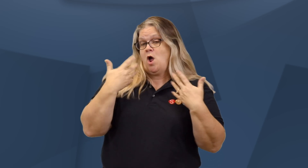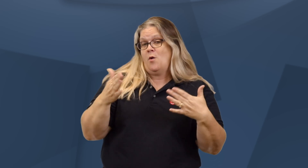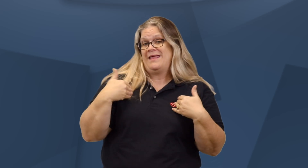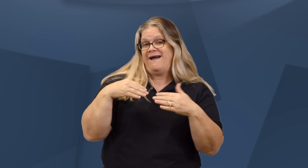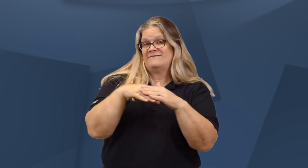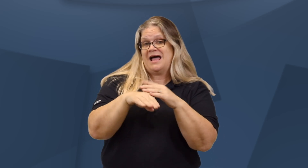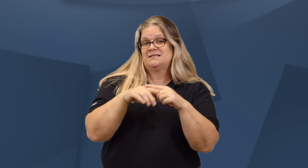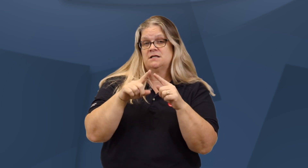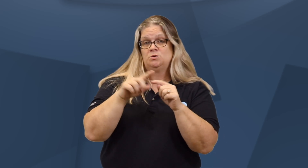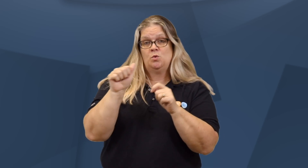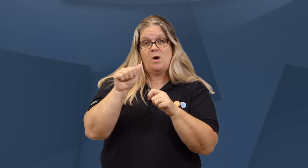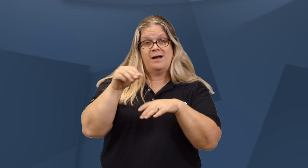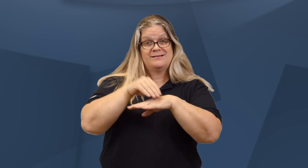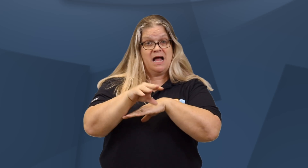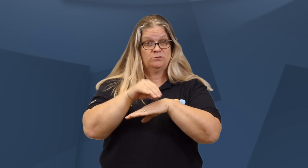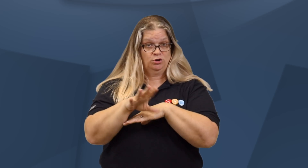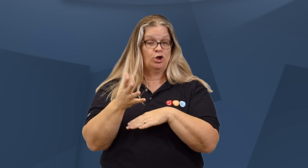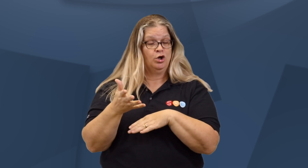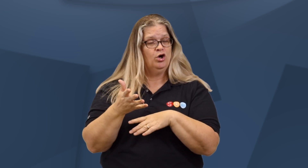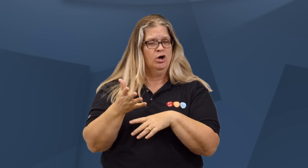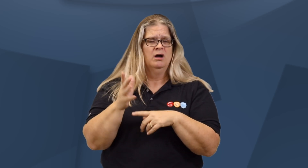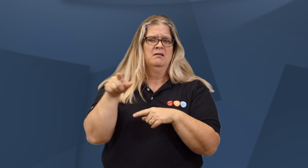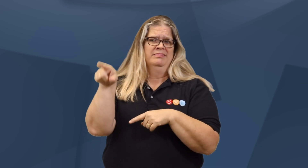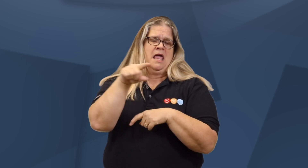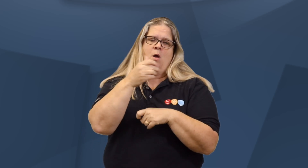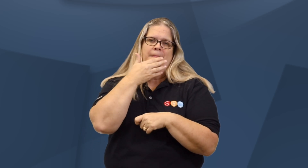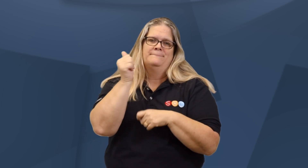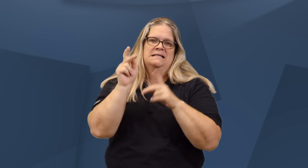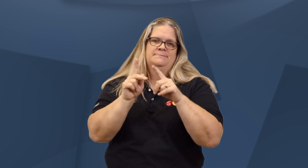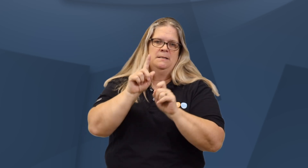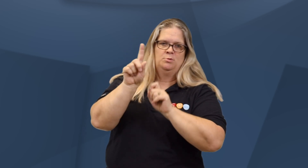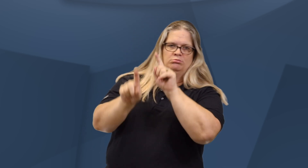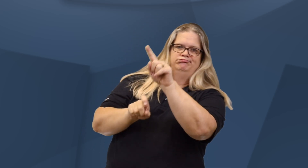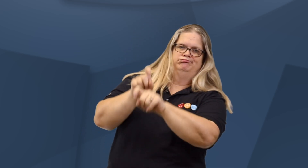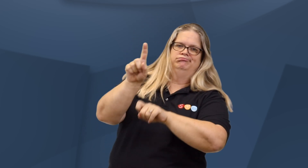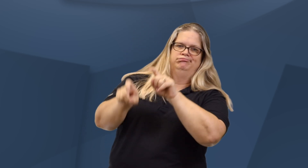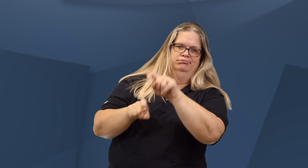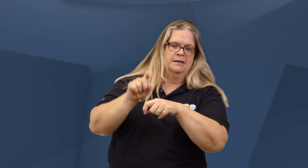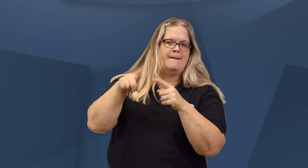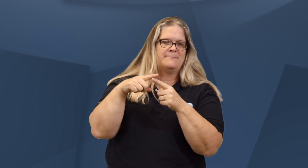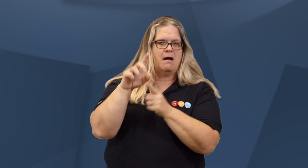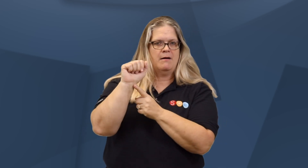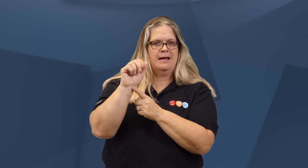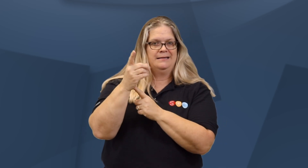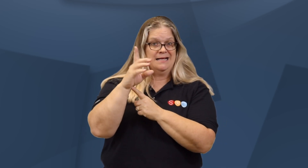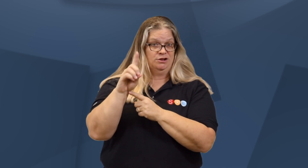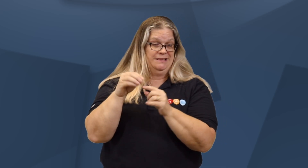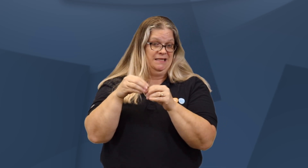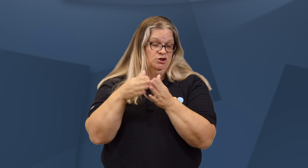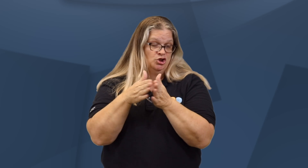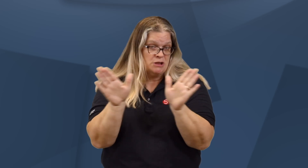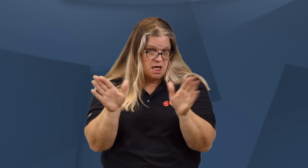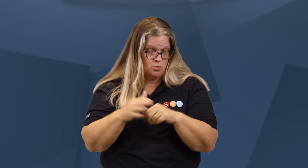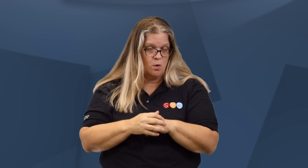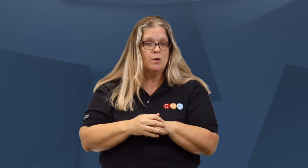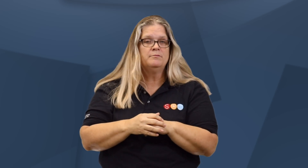or if you already have access to a counselor, they are the best people to inquire to about ADHD in general.